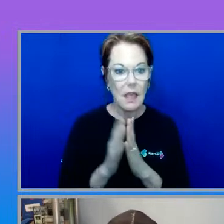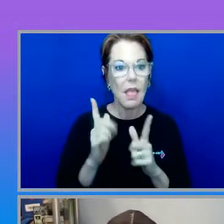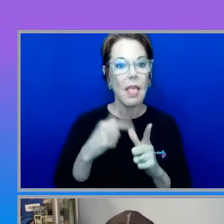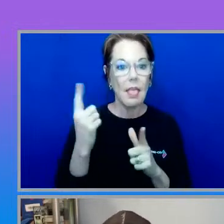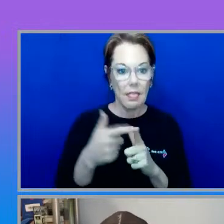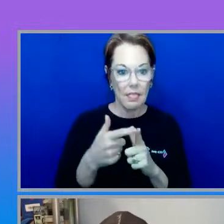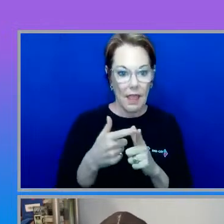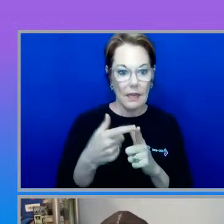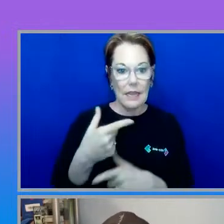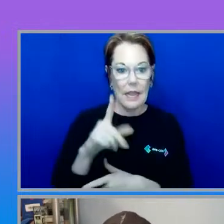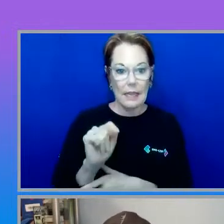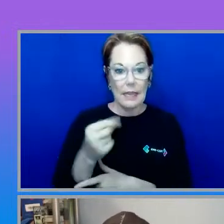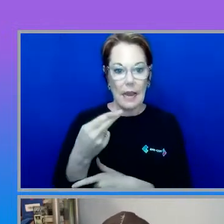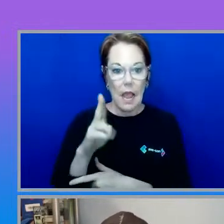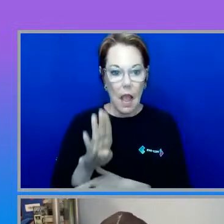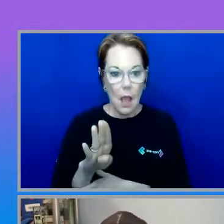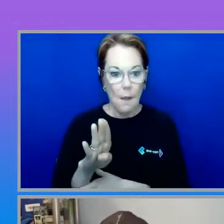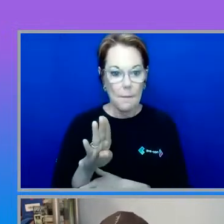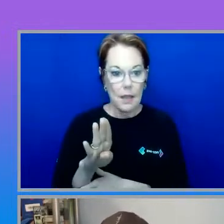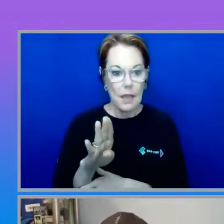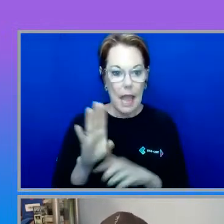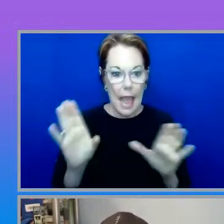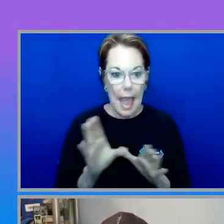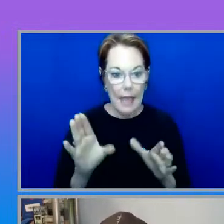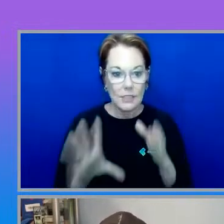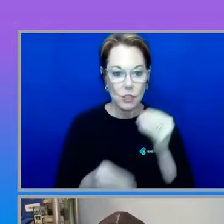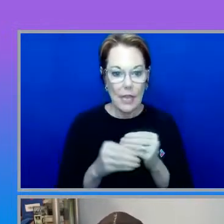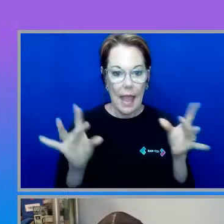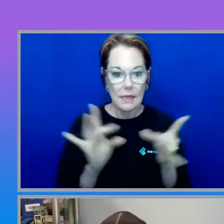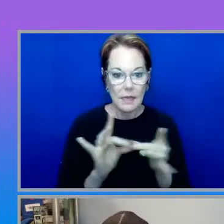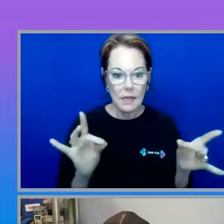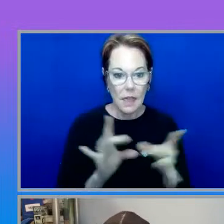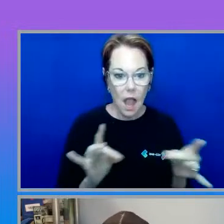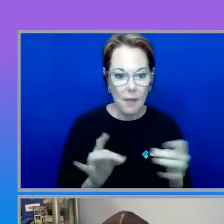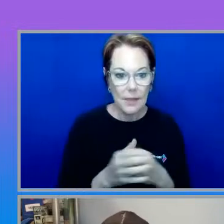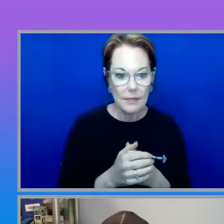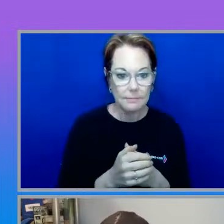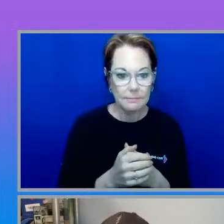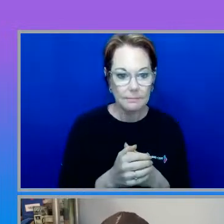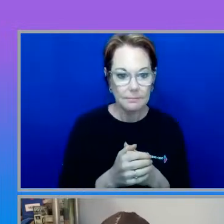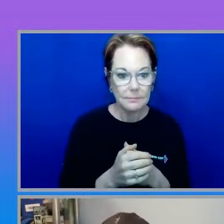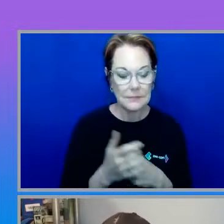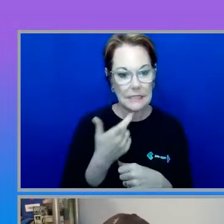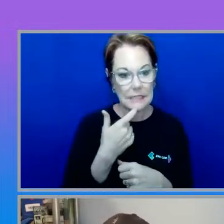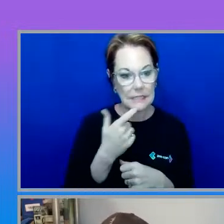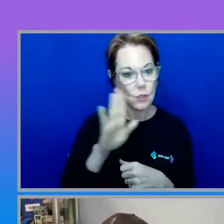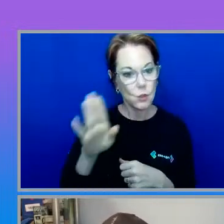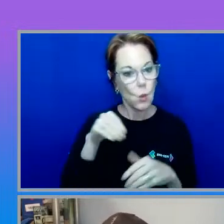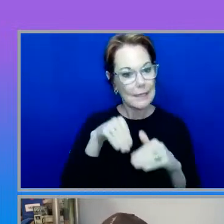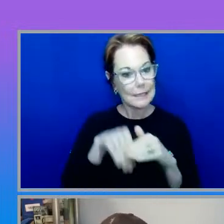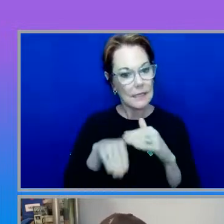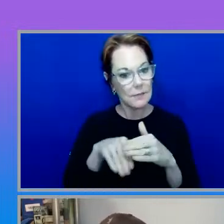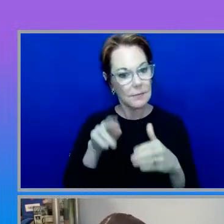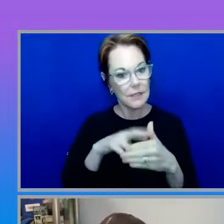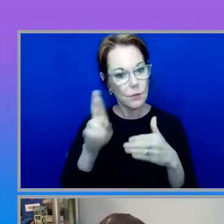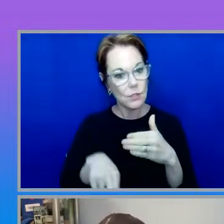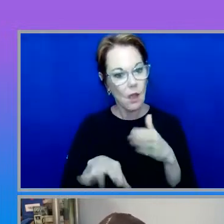GitHub action has added a comment to the pull request to say these are your accessibility